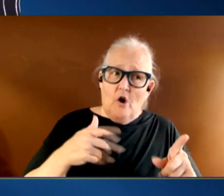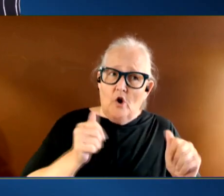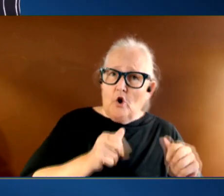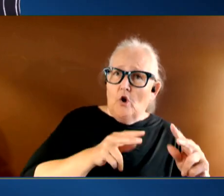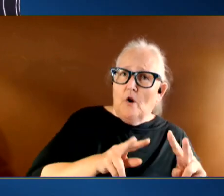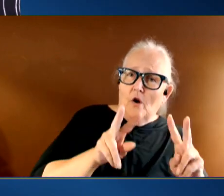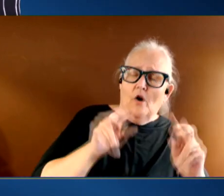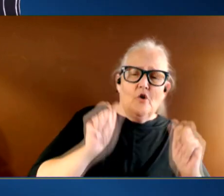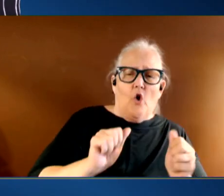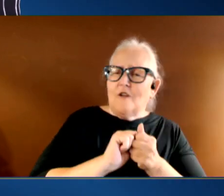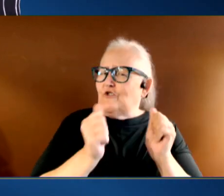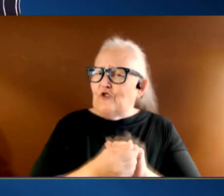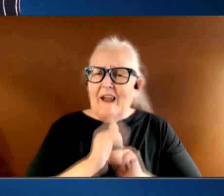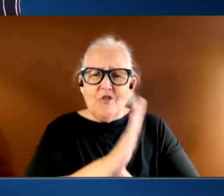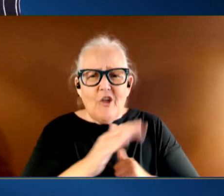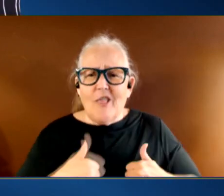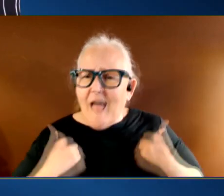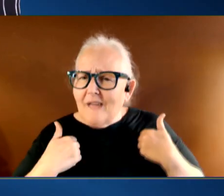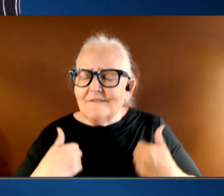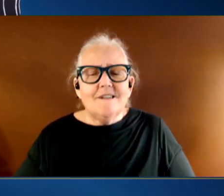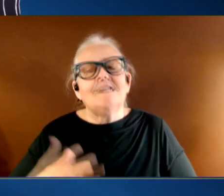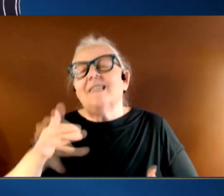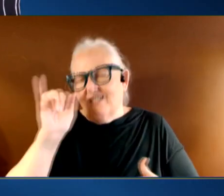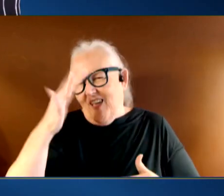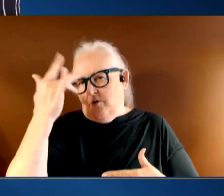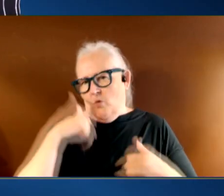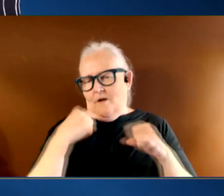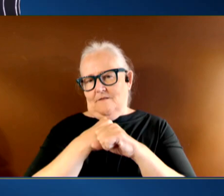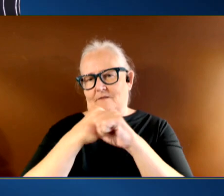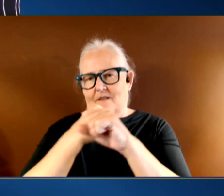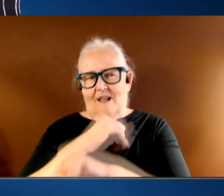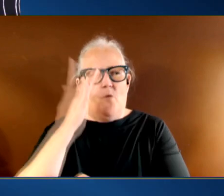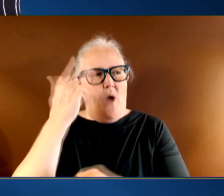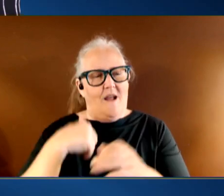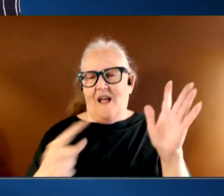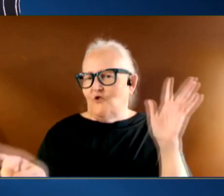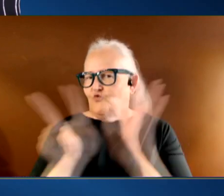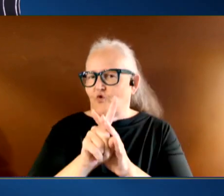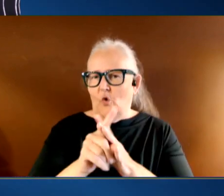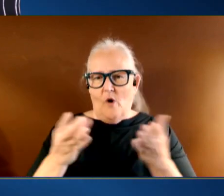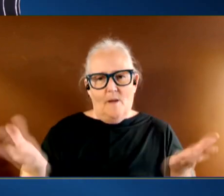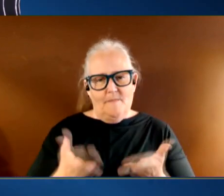So, that is why I advocate and that is why I'm here speaking on that. Williamsport is